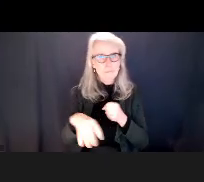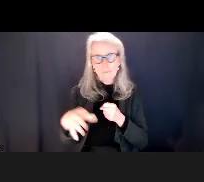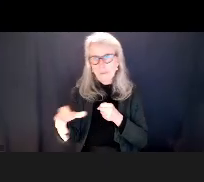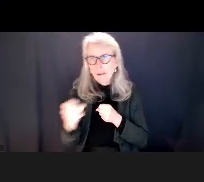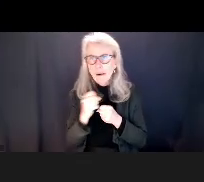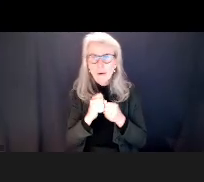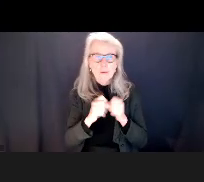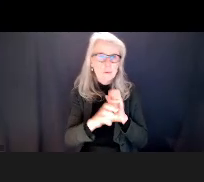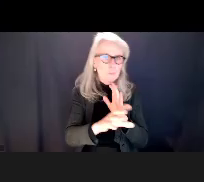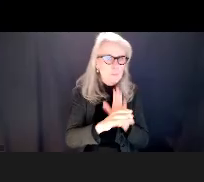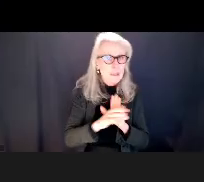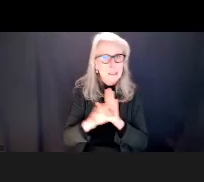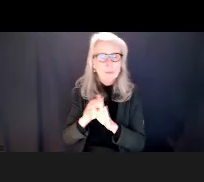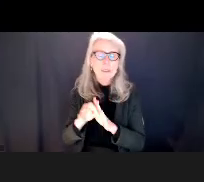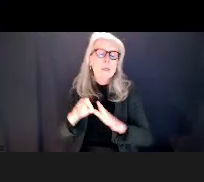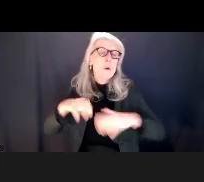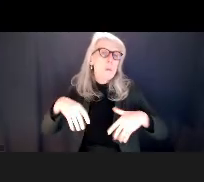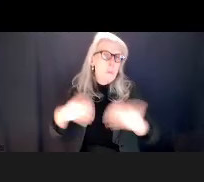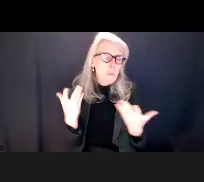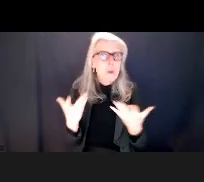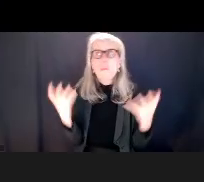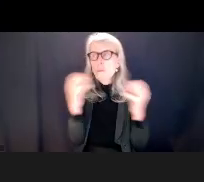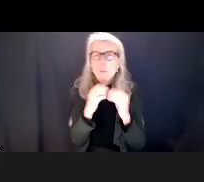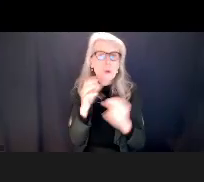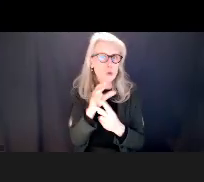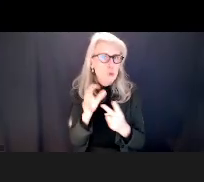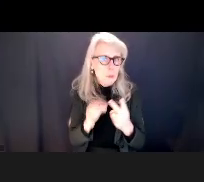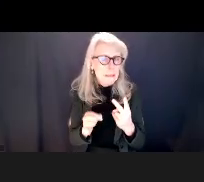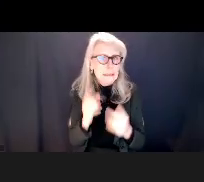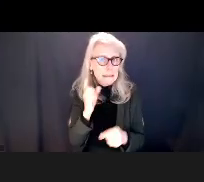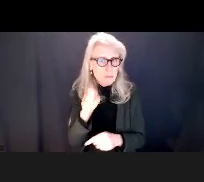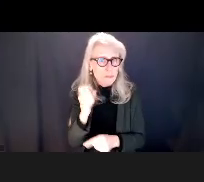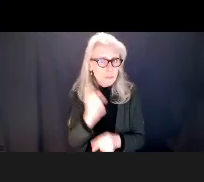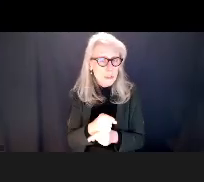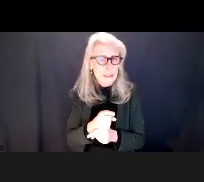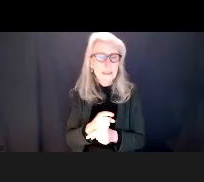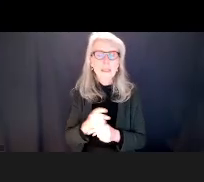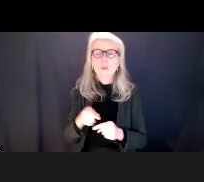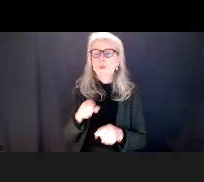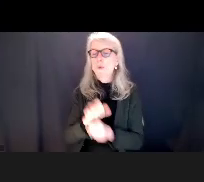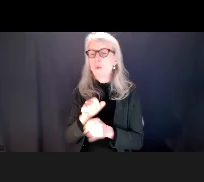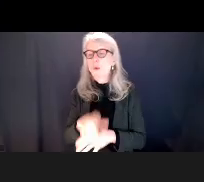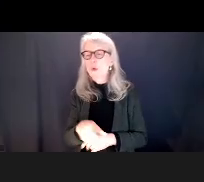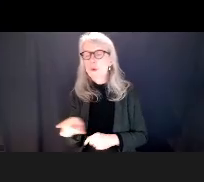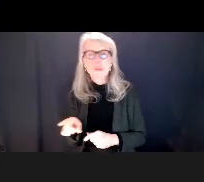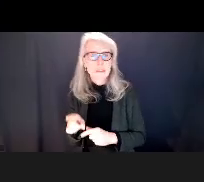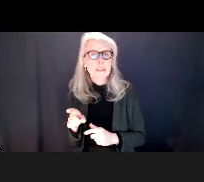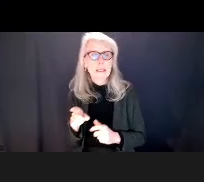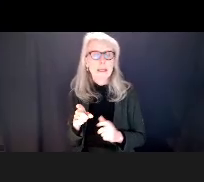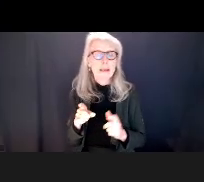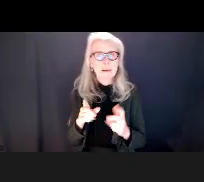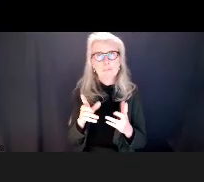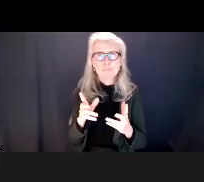expands choice. It does change what community living does. Workers uh accommodate this mix by